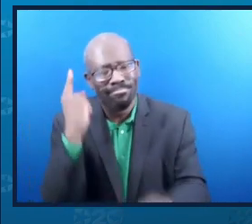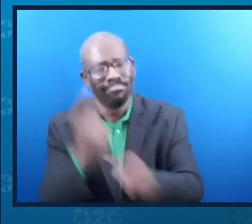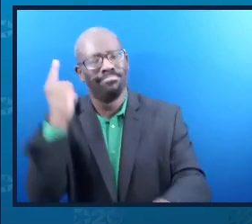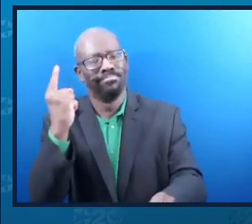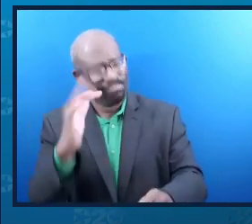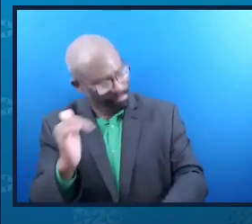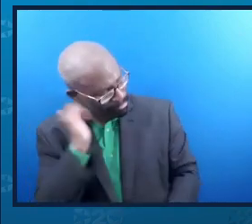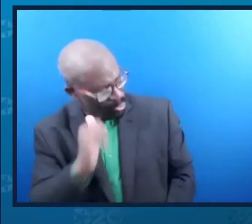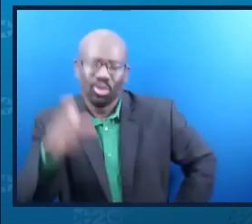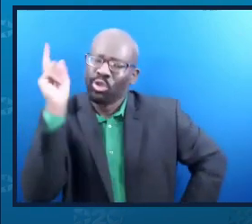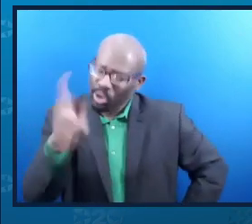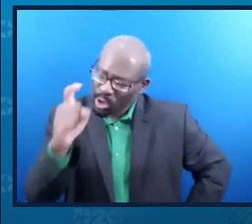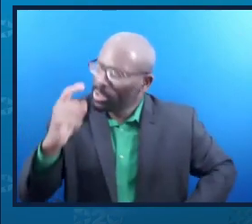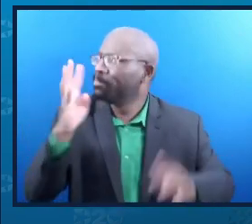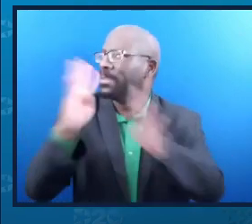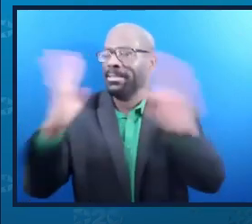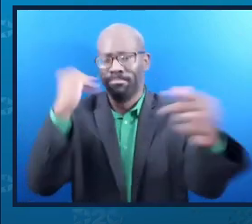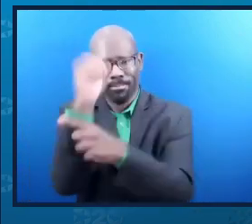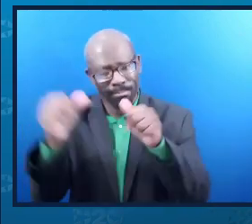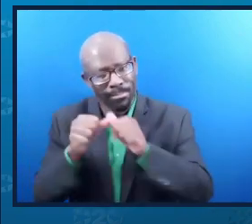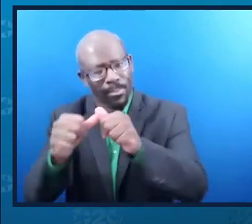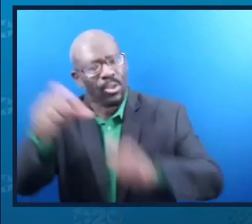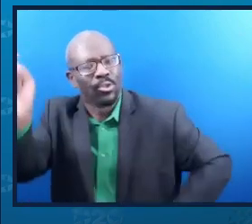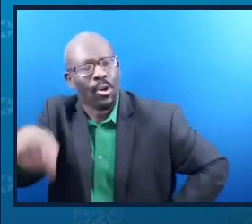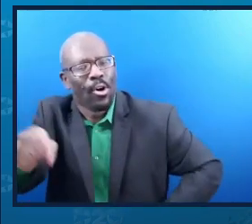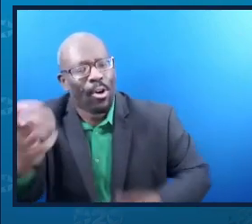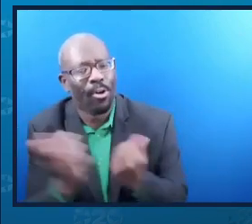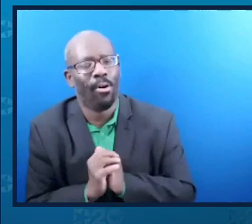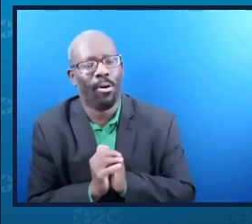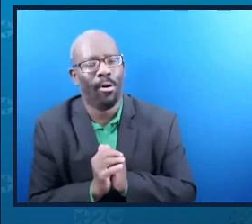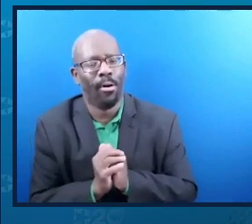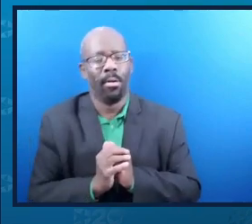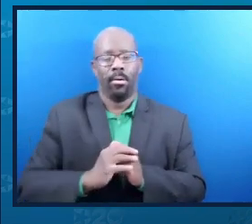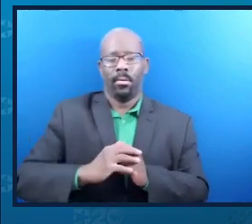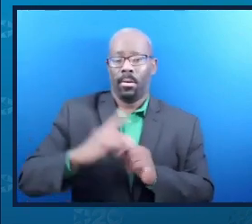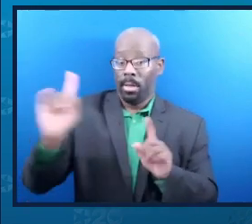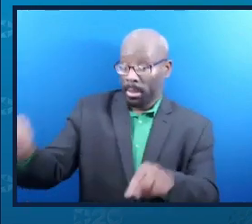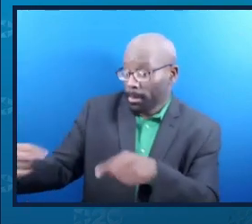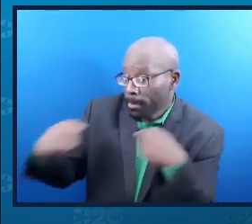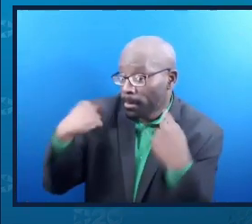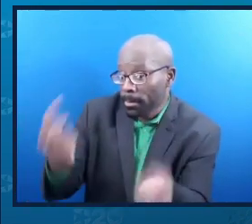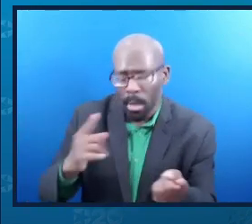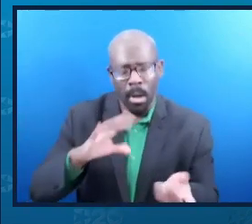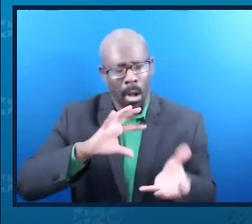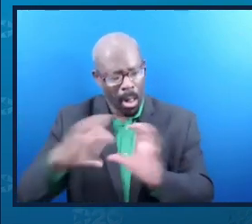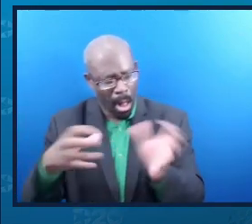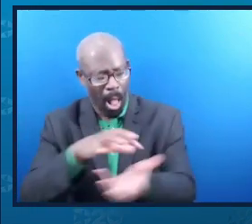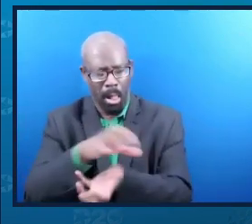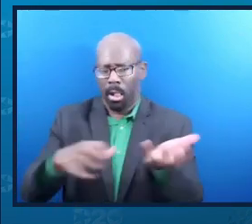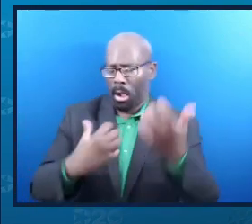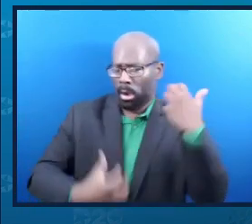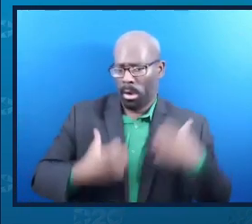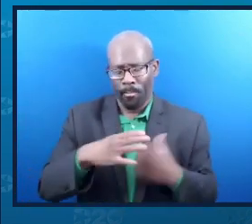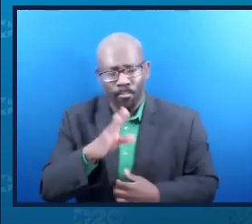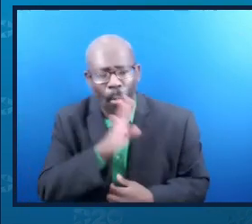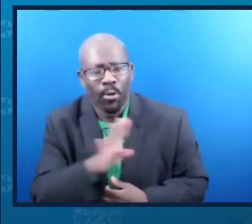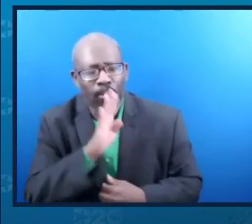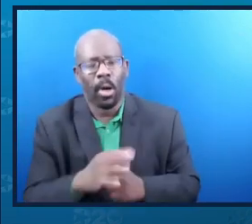WHAT I WANT YOU TO KNOW IS THAT